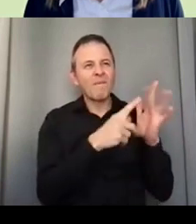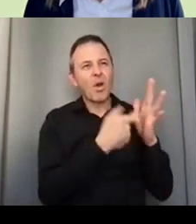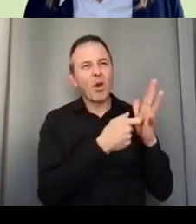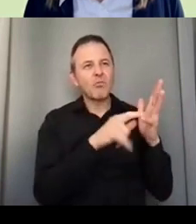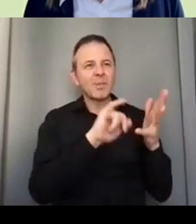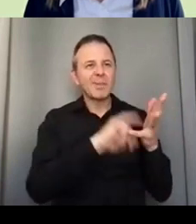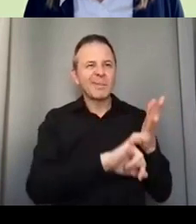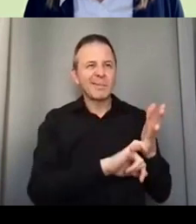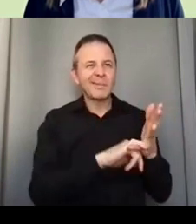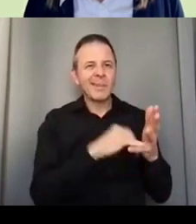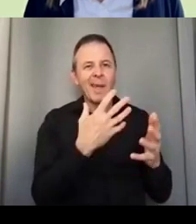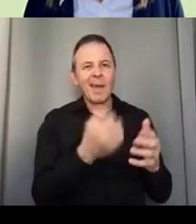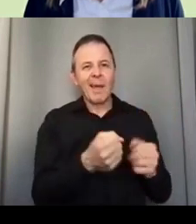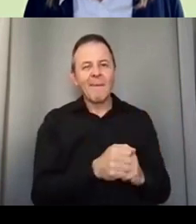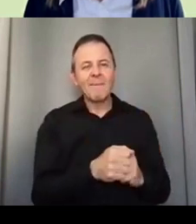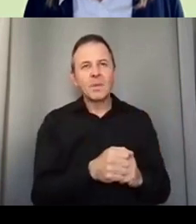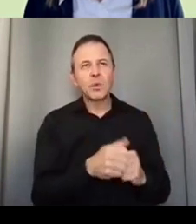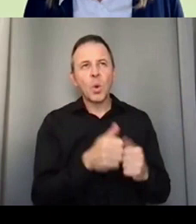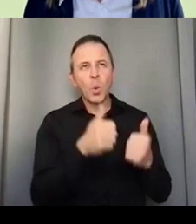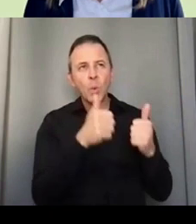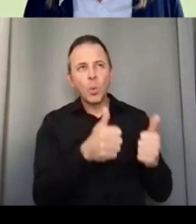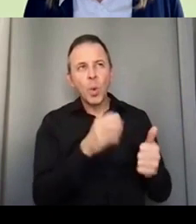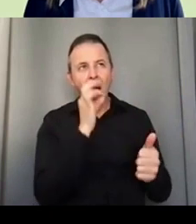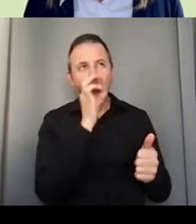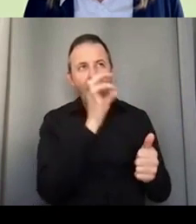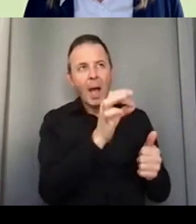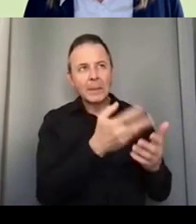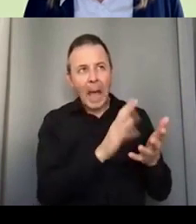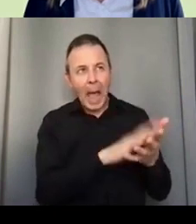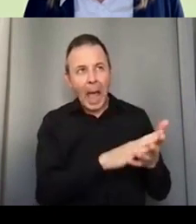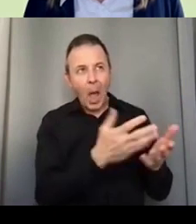at the moment so it's always good to ask how that's going to be presented